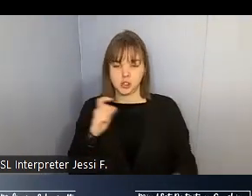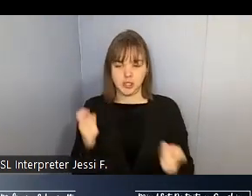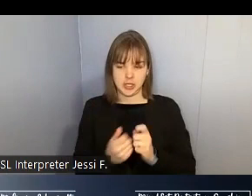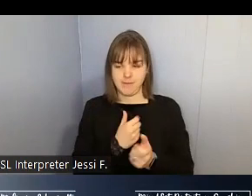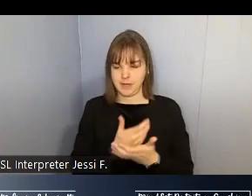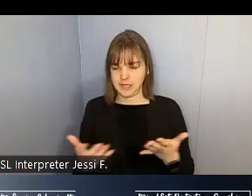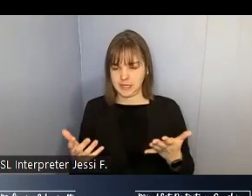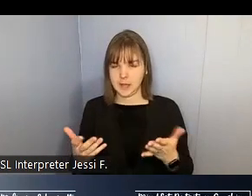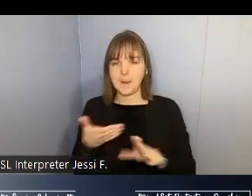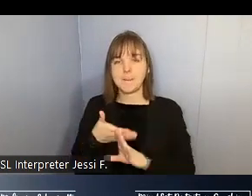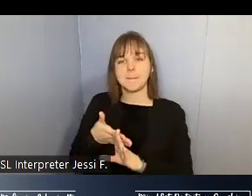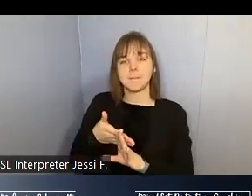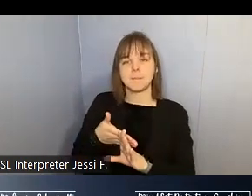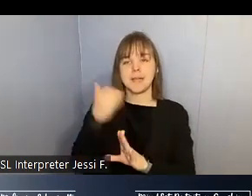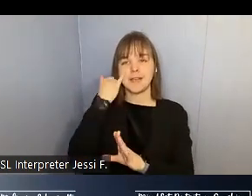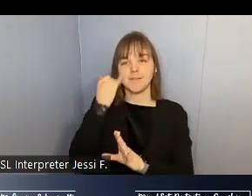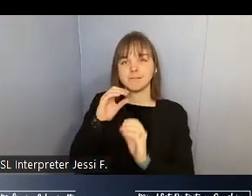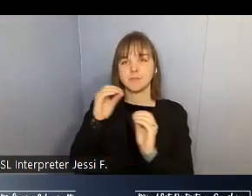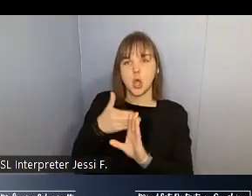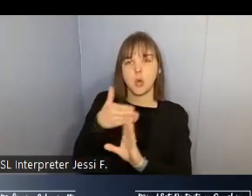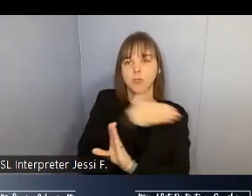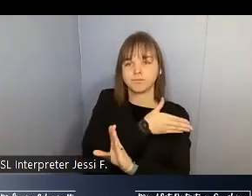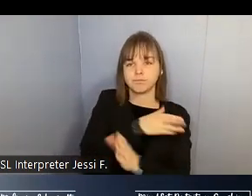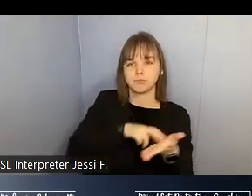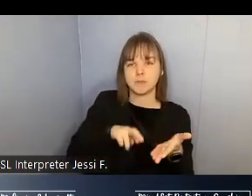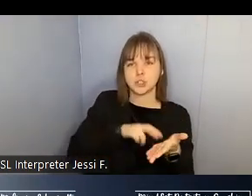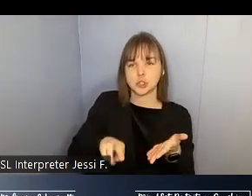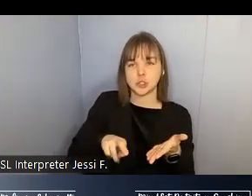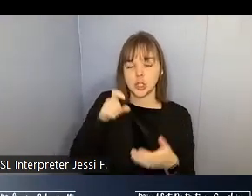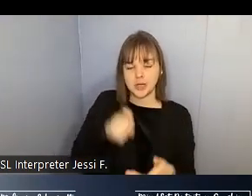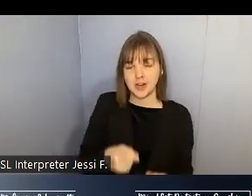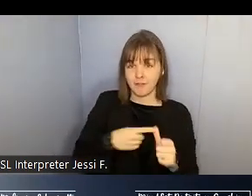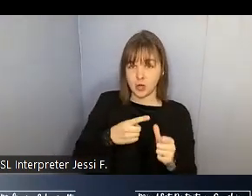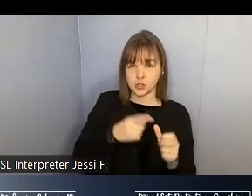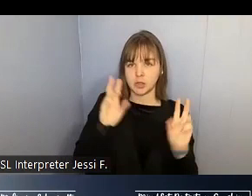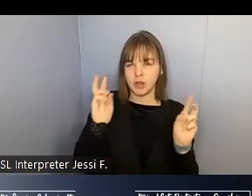and nutrition and improve wellness without understanding yourself better. It's just not possible.